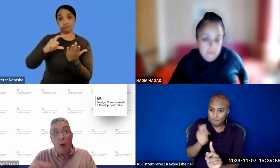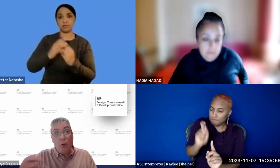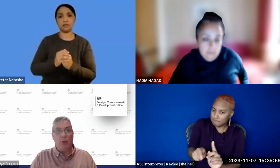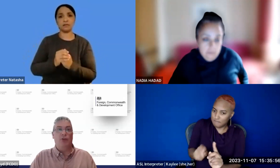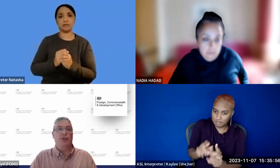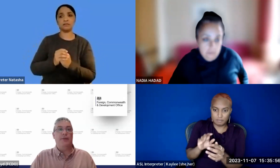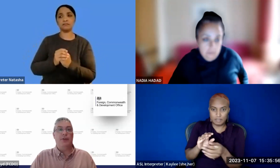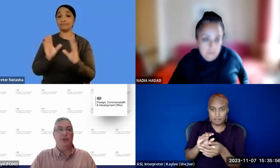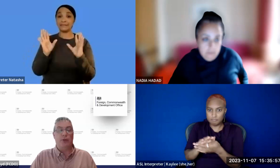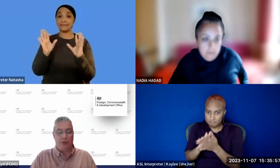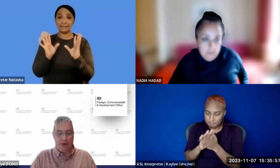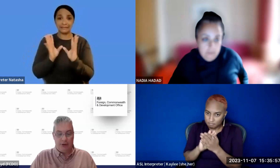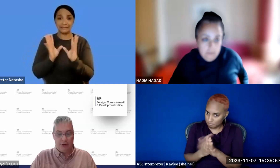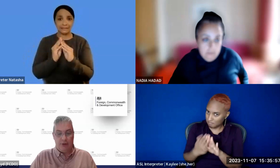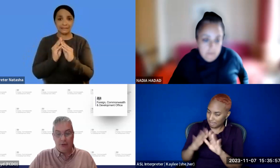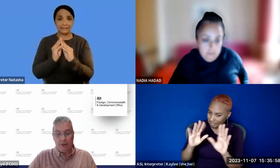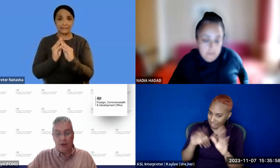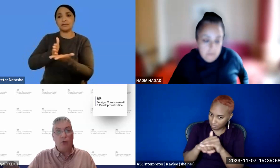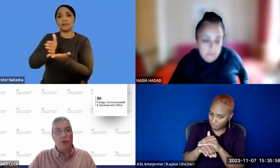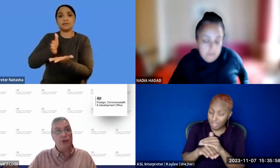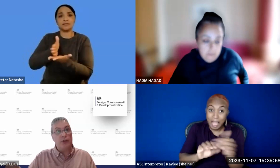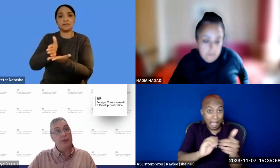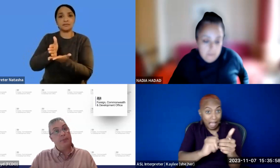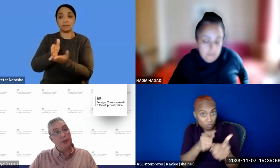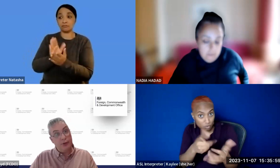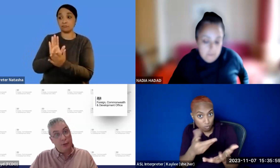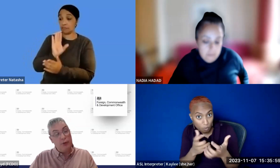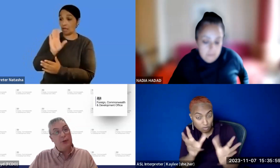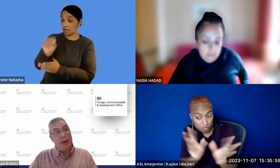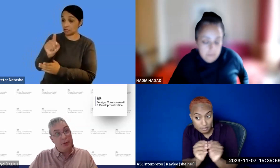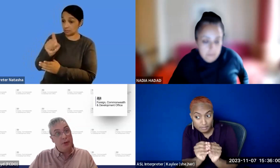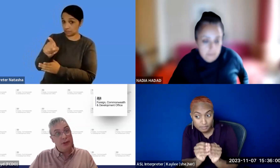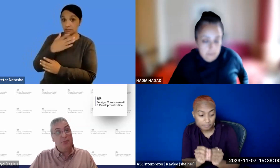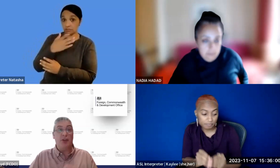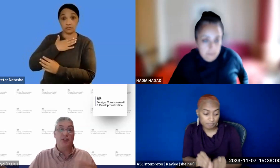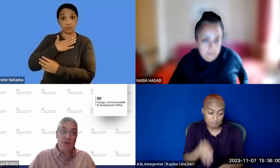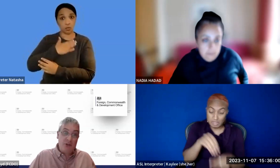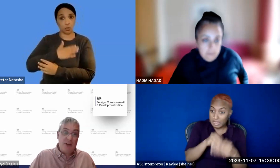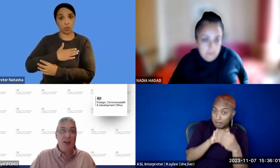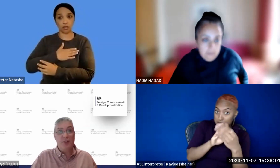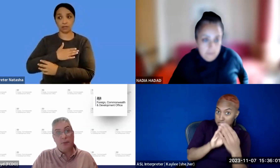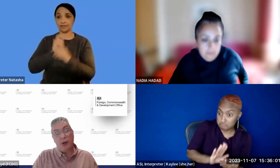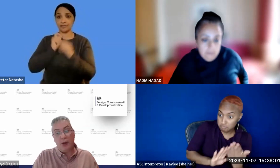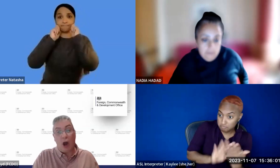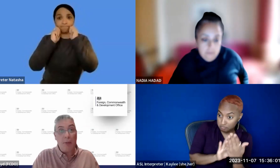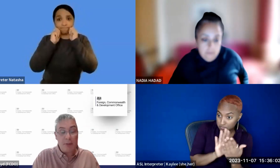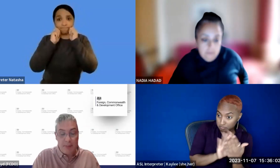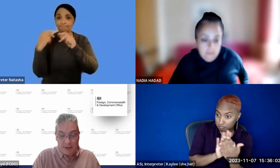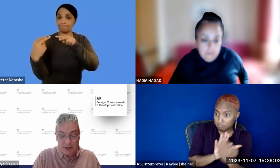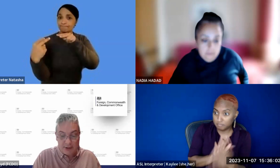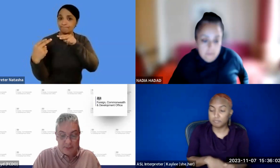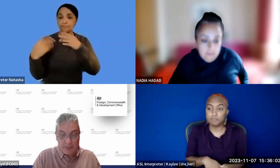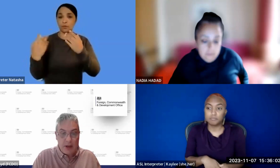how they want to have the consultation. In person? By survey? Hybrid meetings?